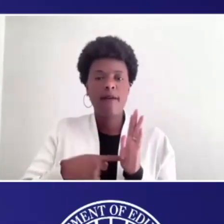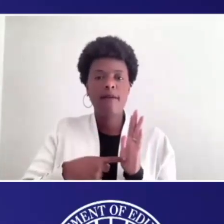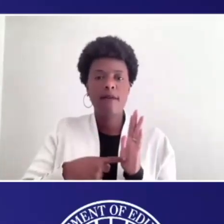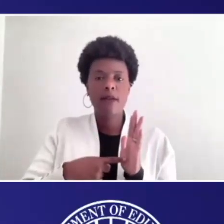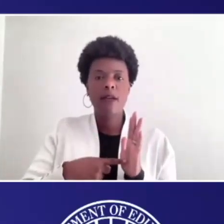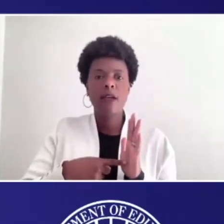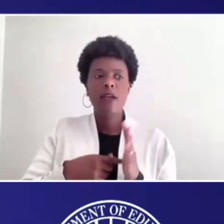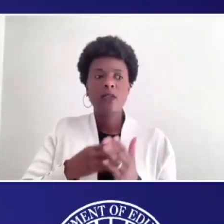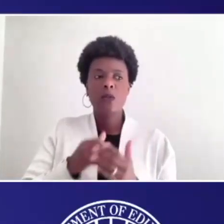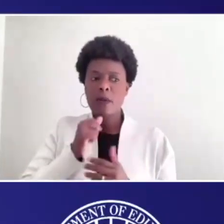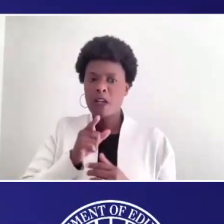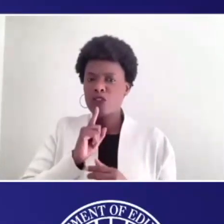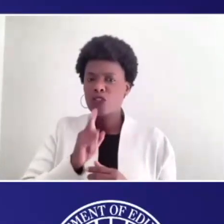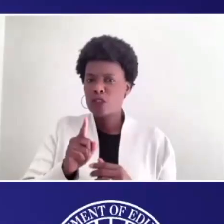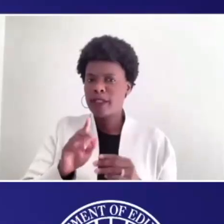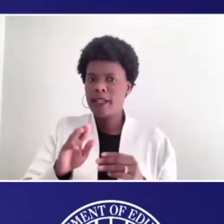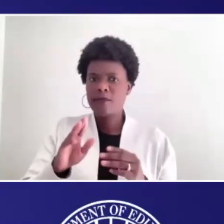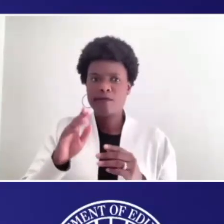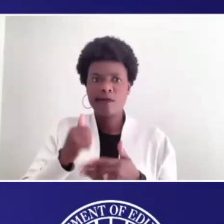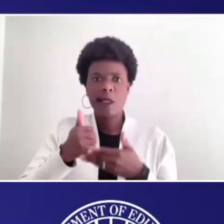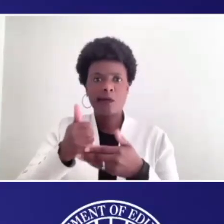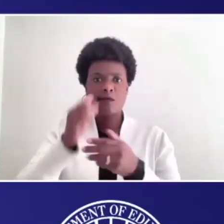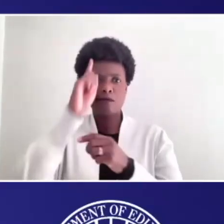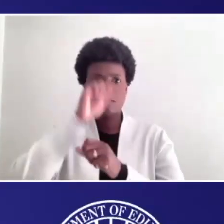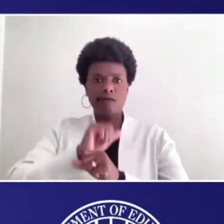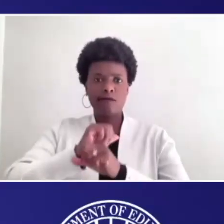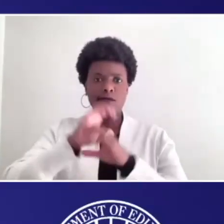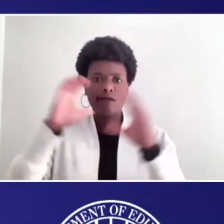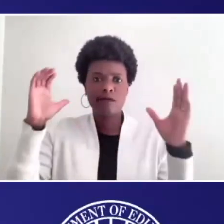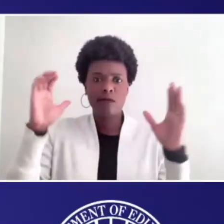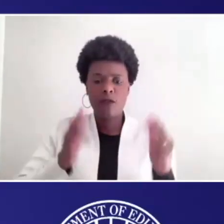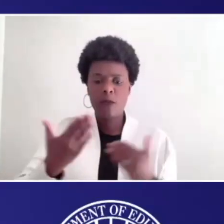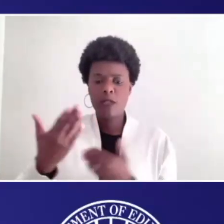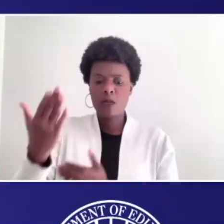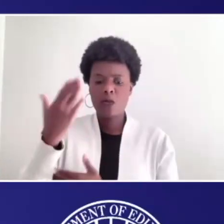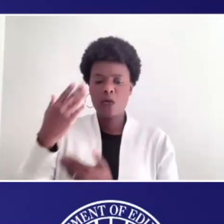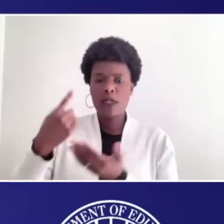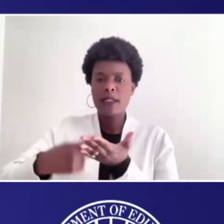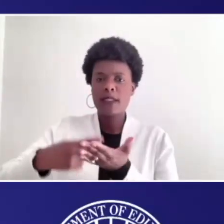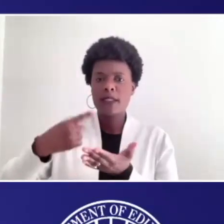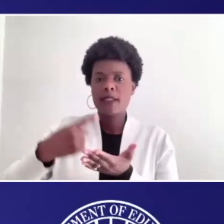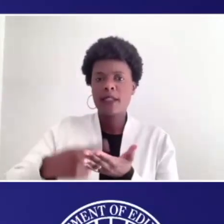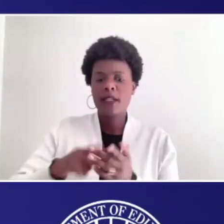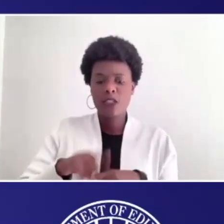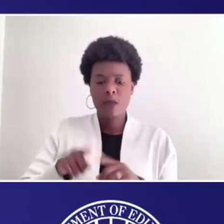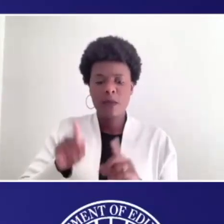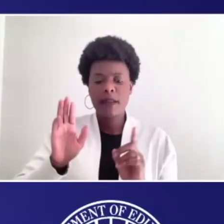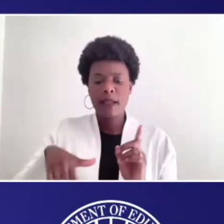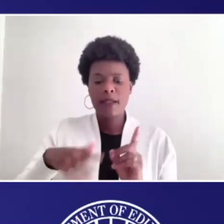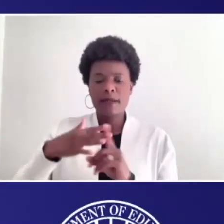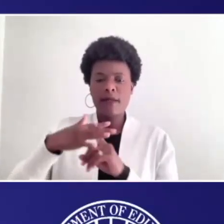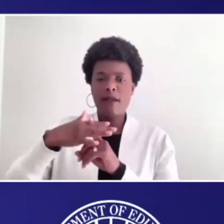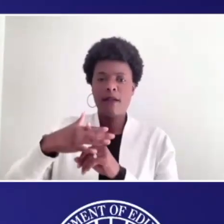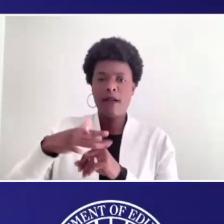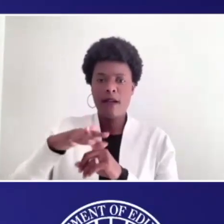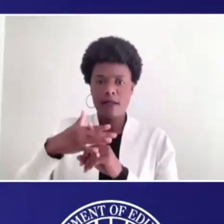sheds any light on this morning's discussion, but that's, that's the context of where we were coming from. And I think if,